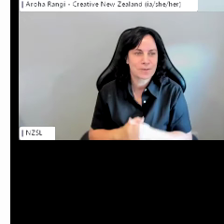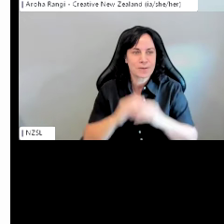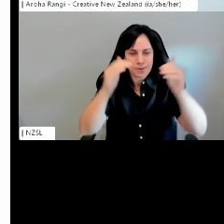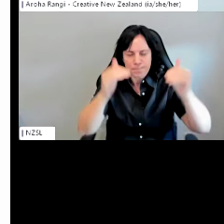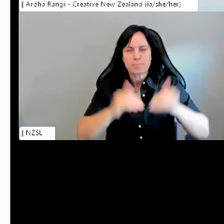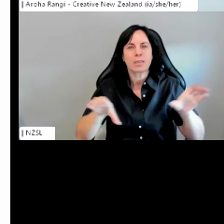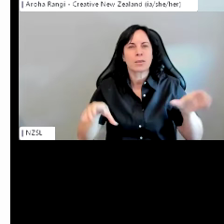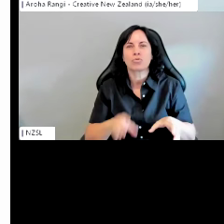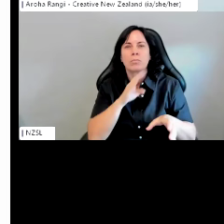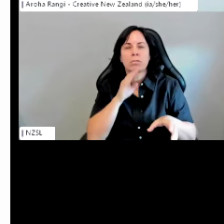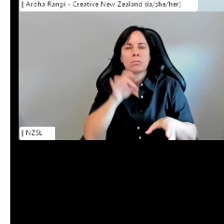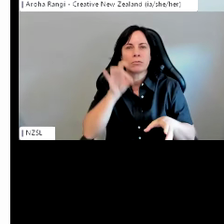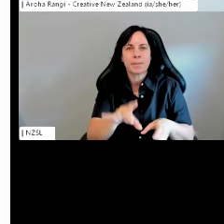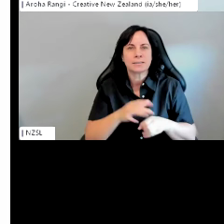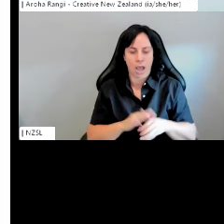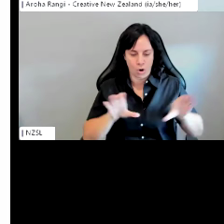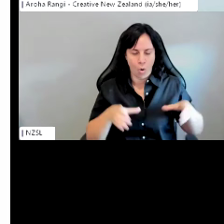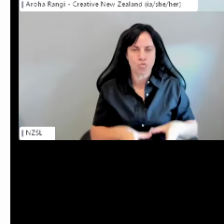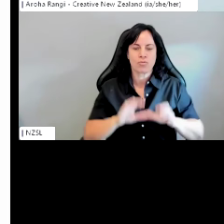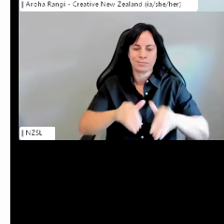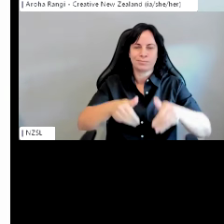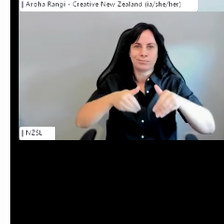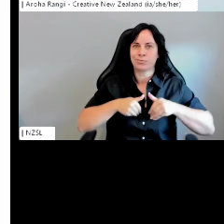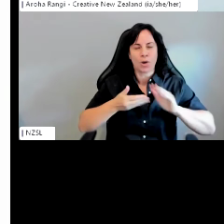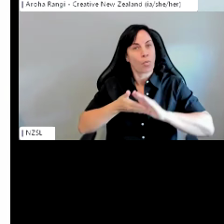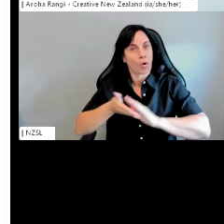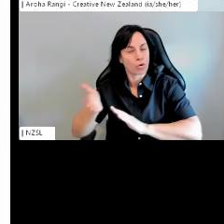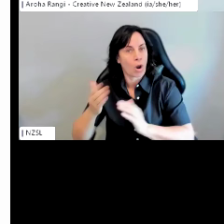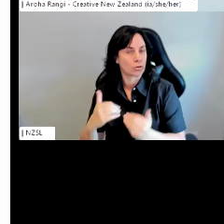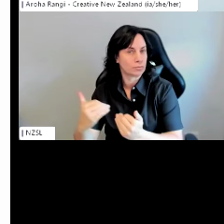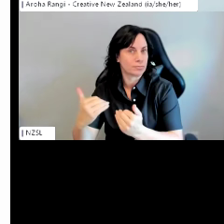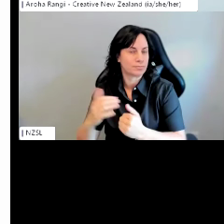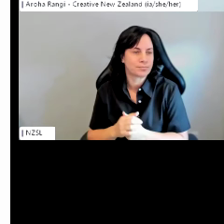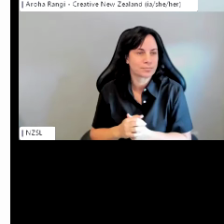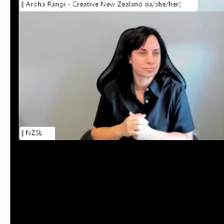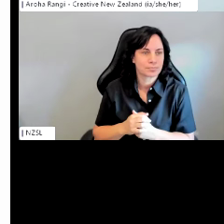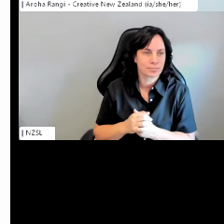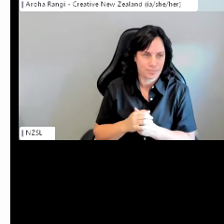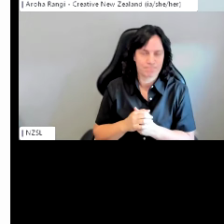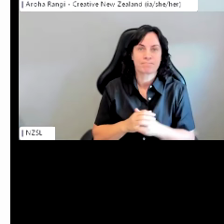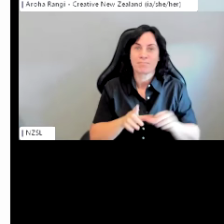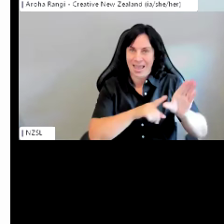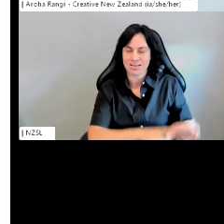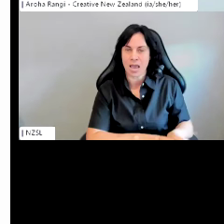people who are choosing not to go? Well, they're it they're disproportionately younger audiences.